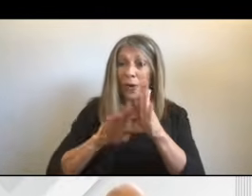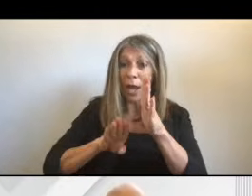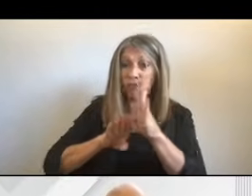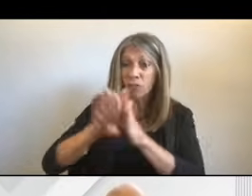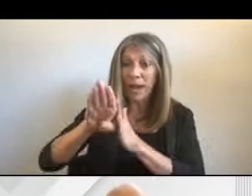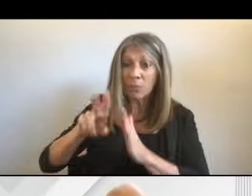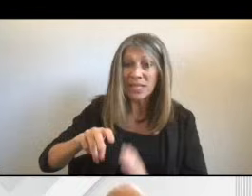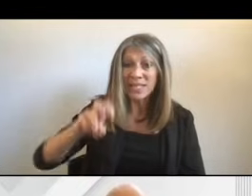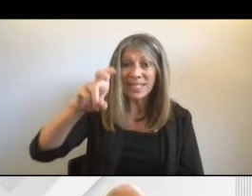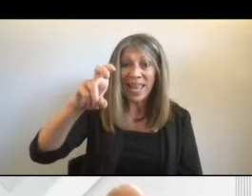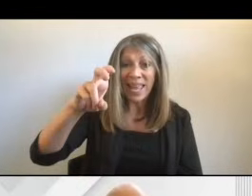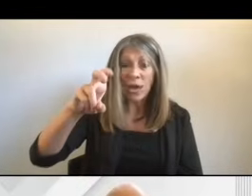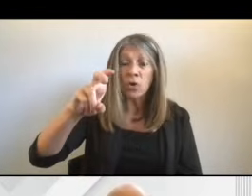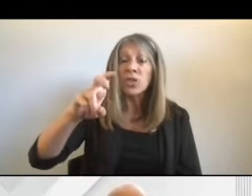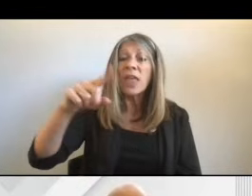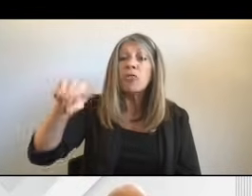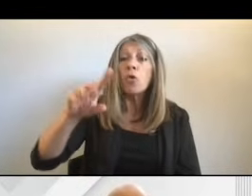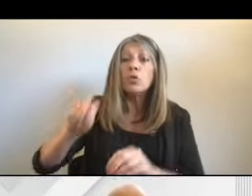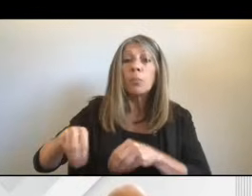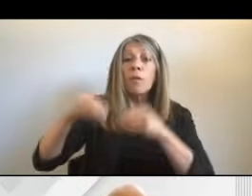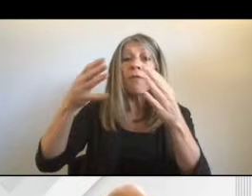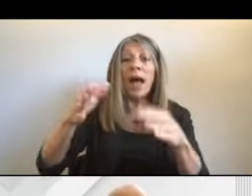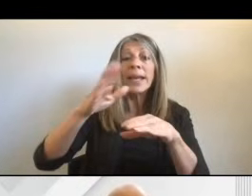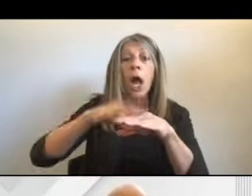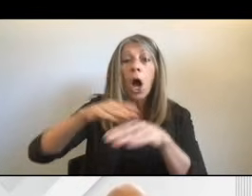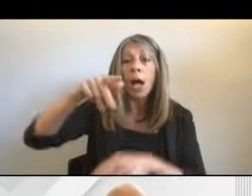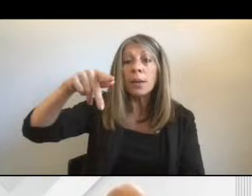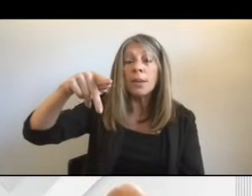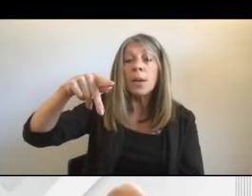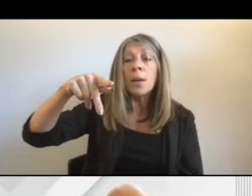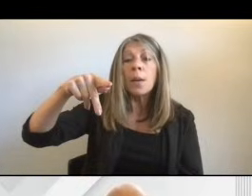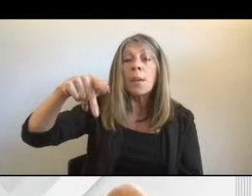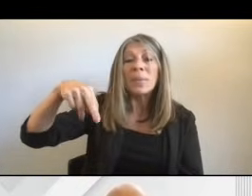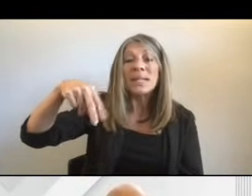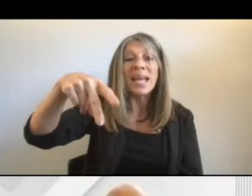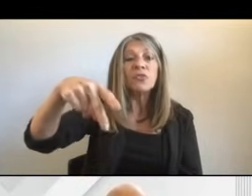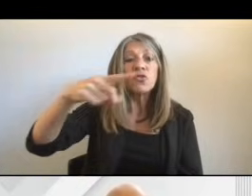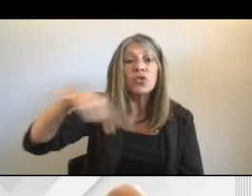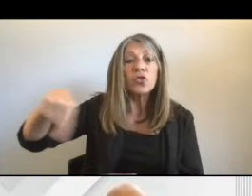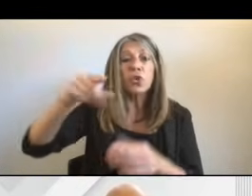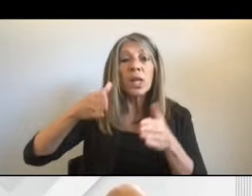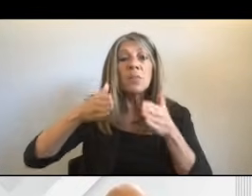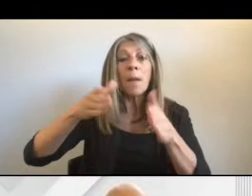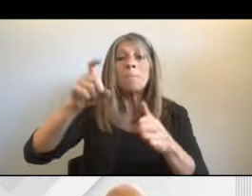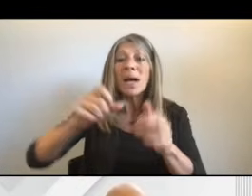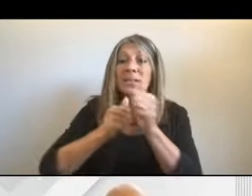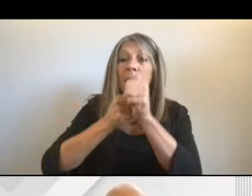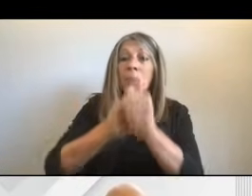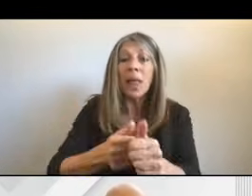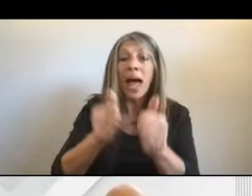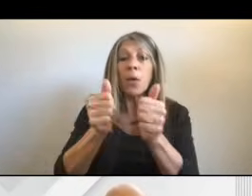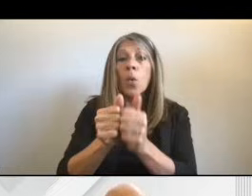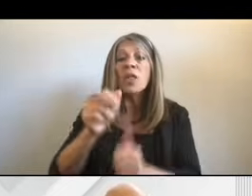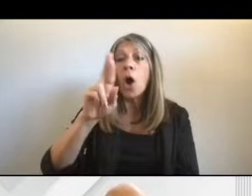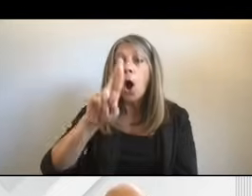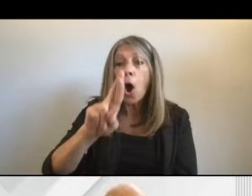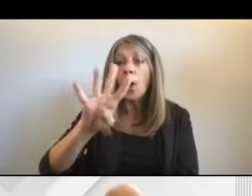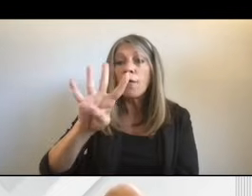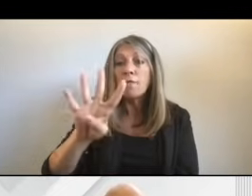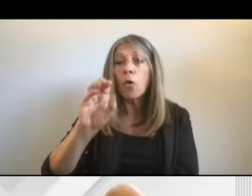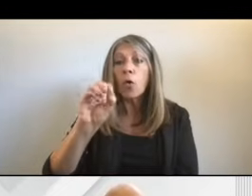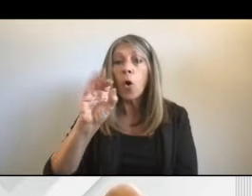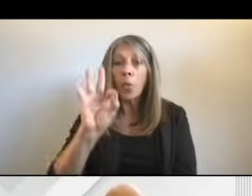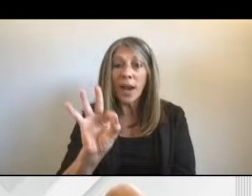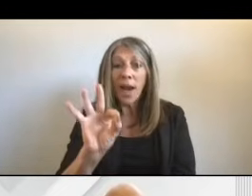and handrails provided on pedestrian circulation paths, must comply with 409. Remember, R409 like 407